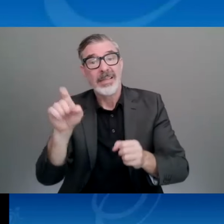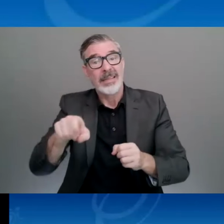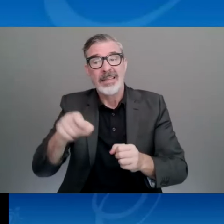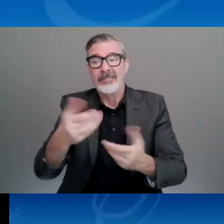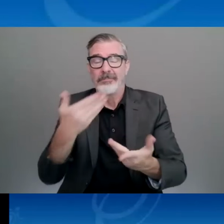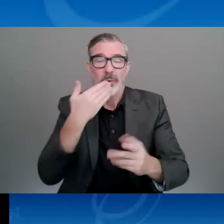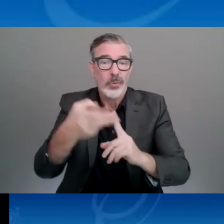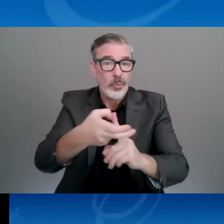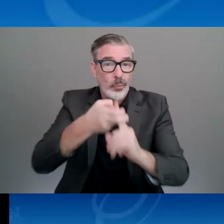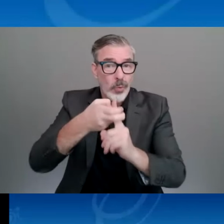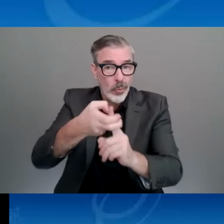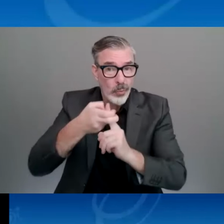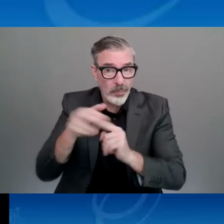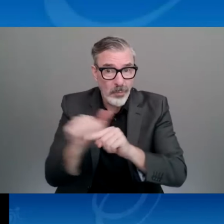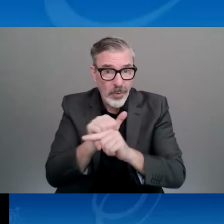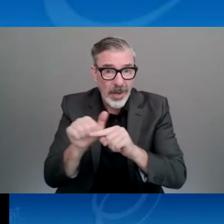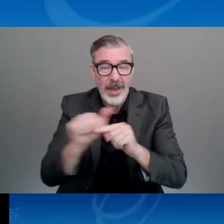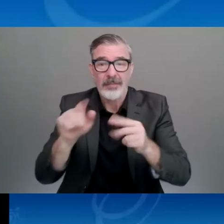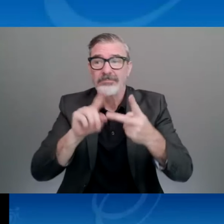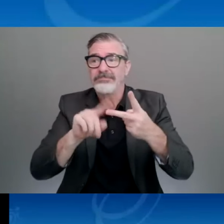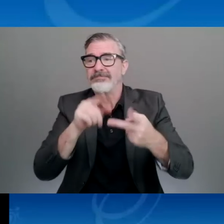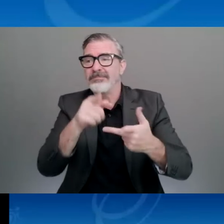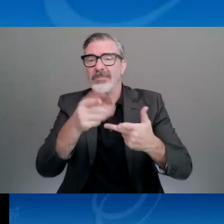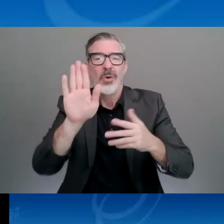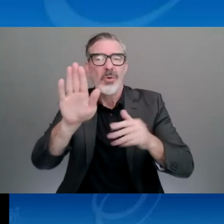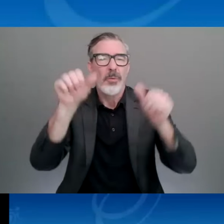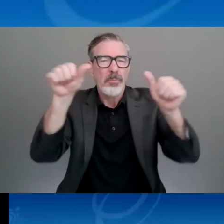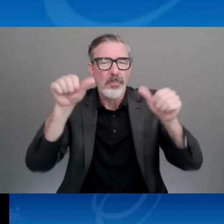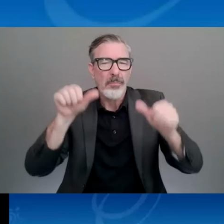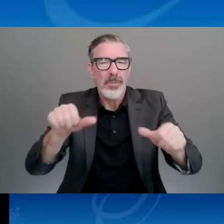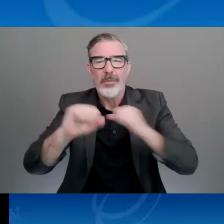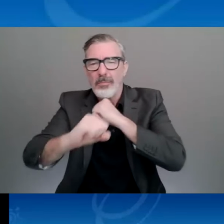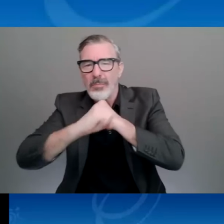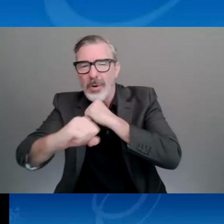the channels you're using for advertising postings to ensure they reach those underrepresented groups,